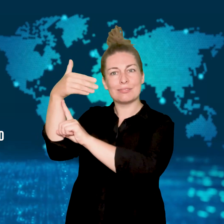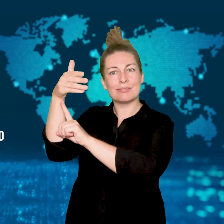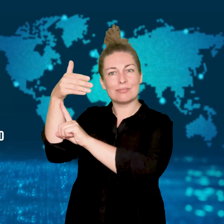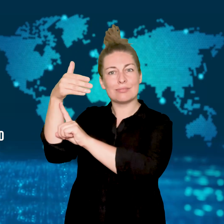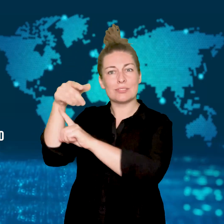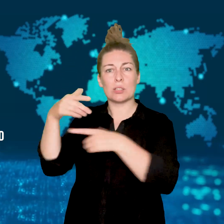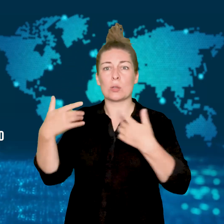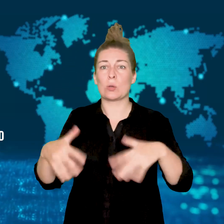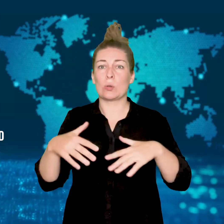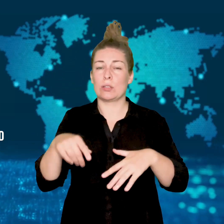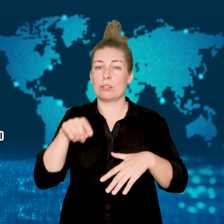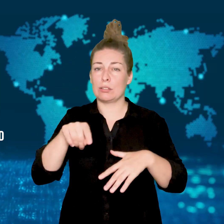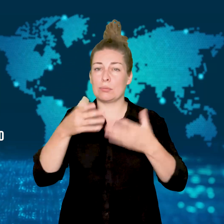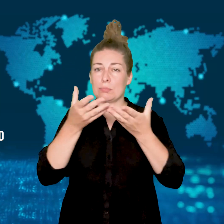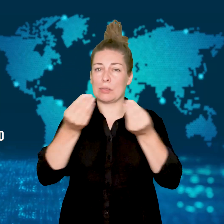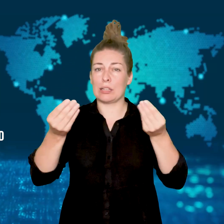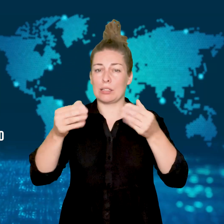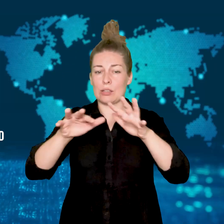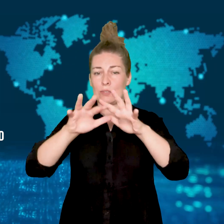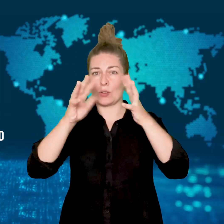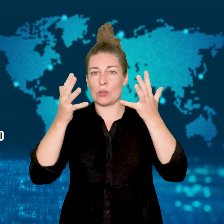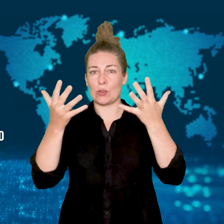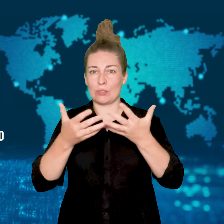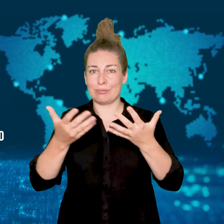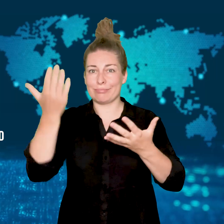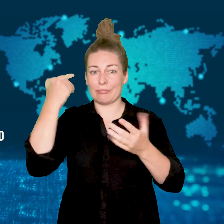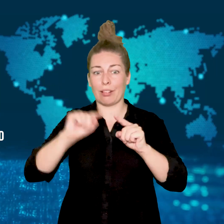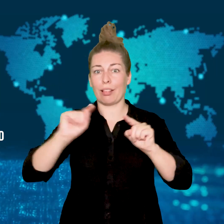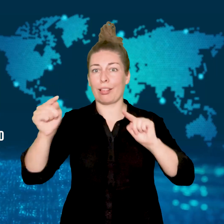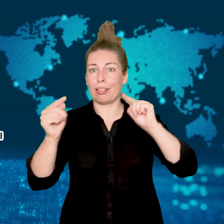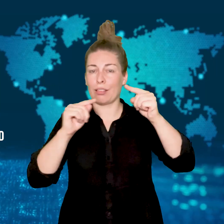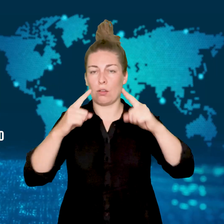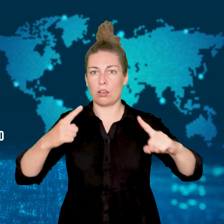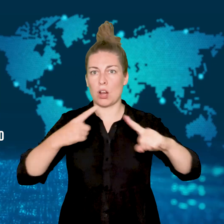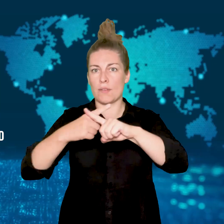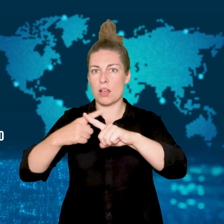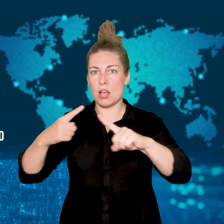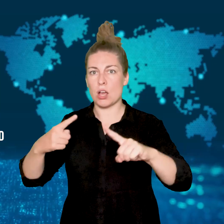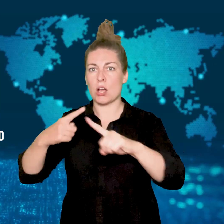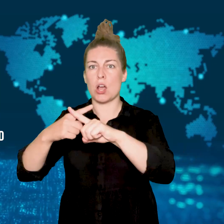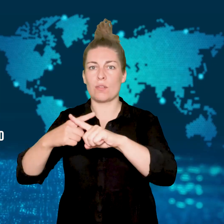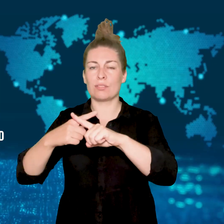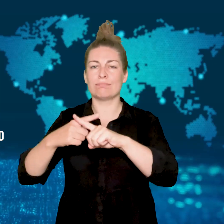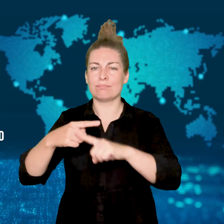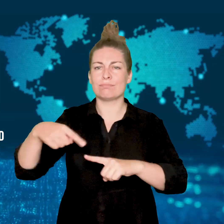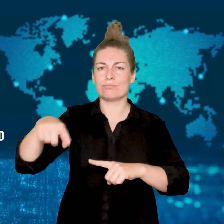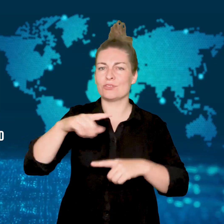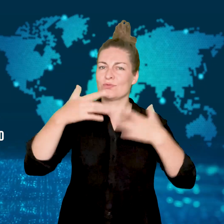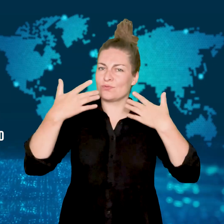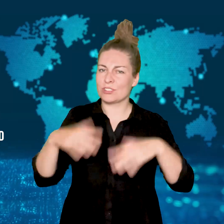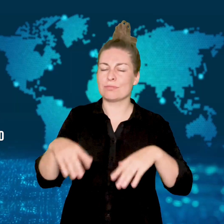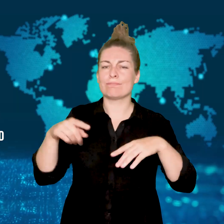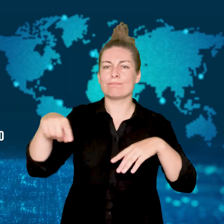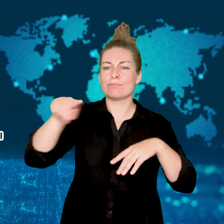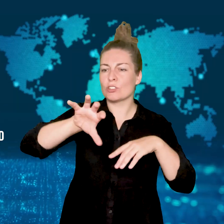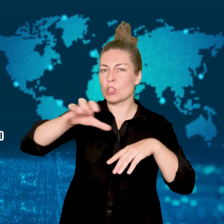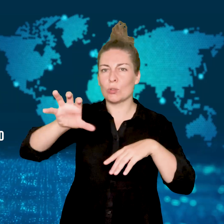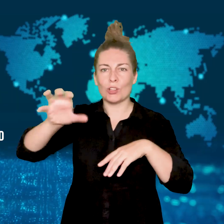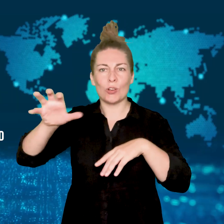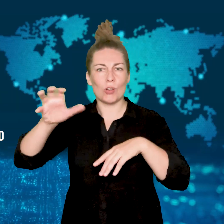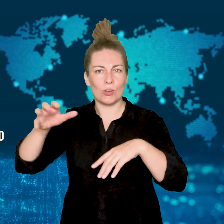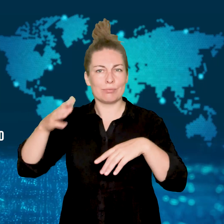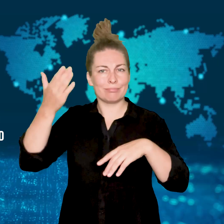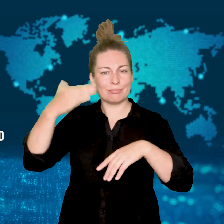Many countries have forbidden use of mercenaries